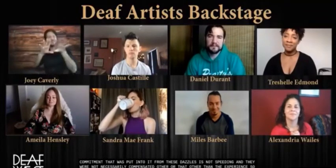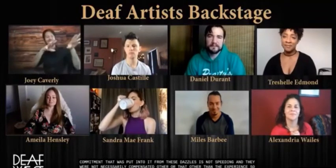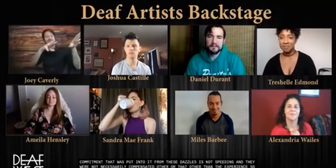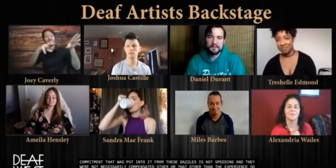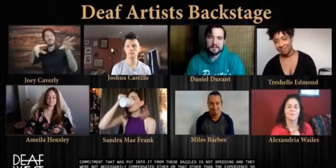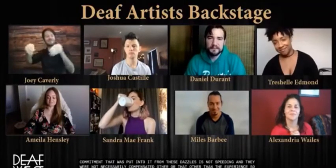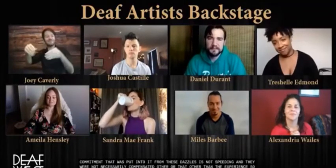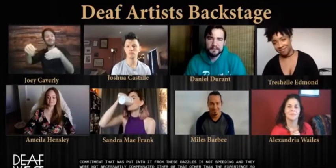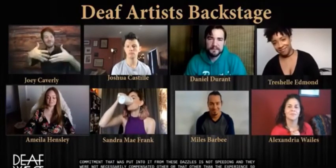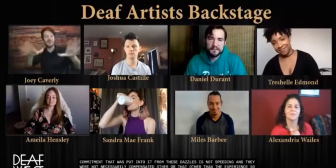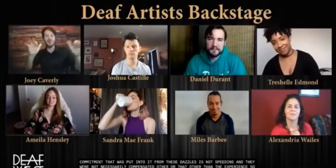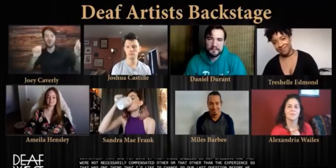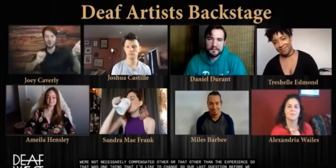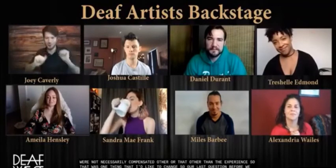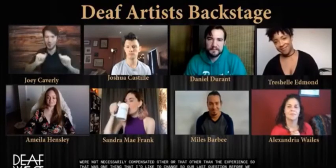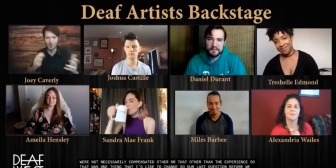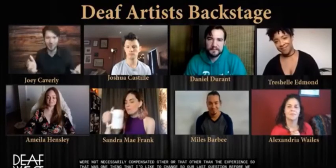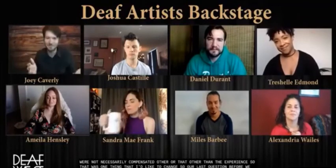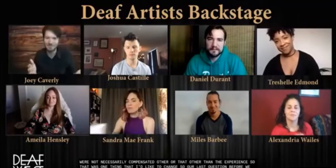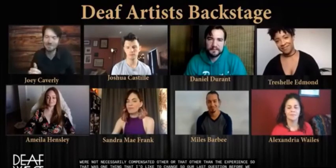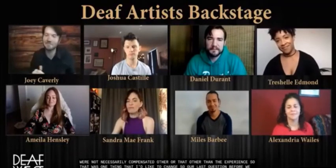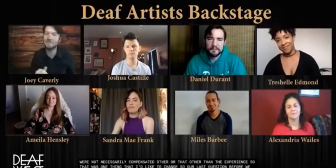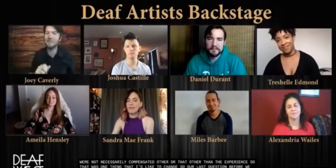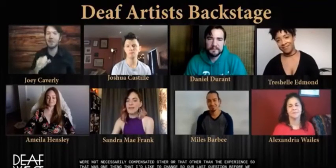that door and it closes as the curtain drops.